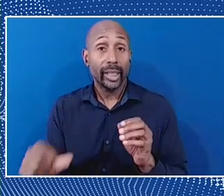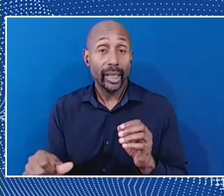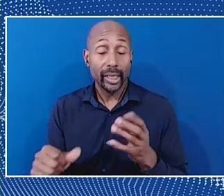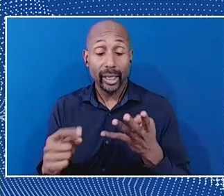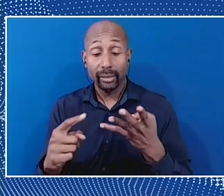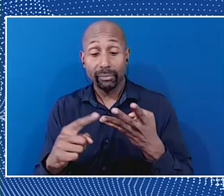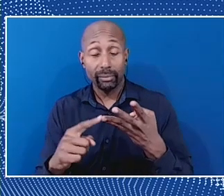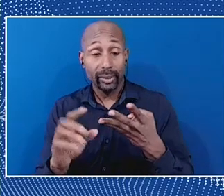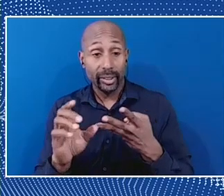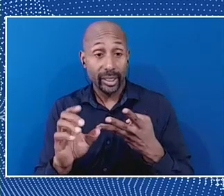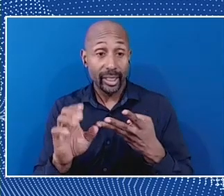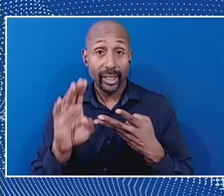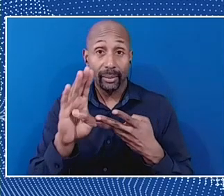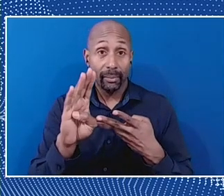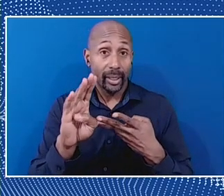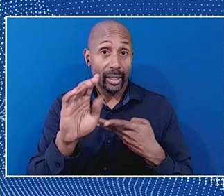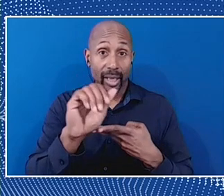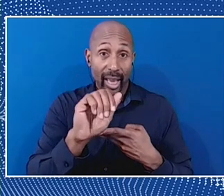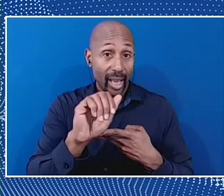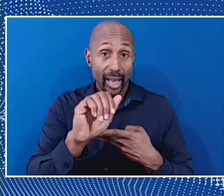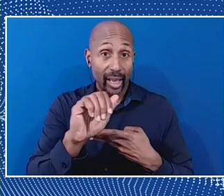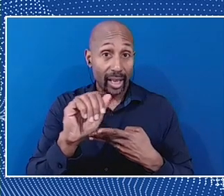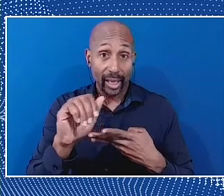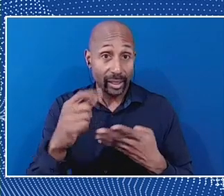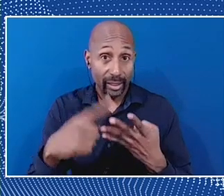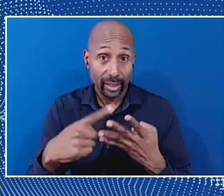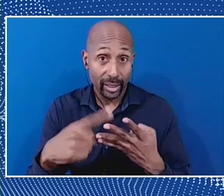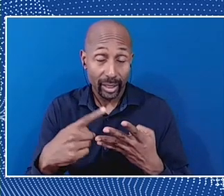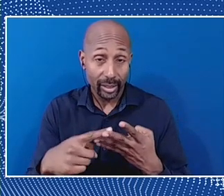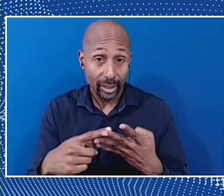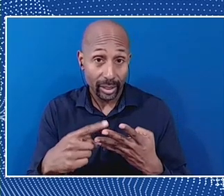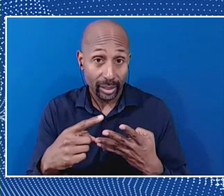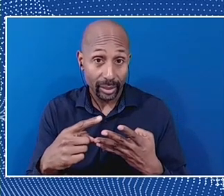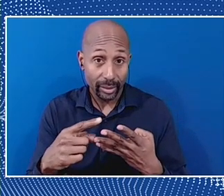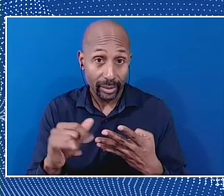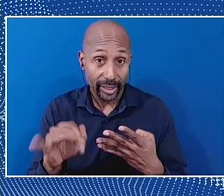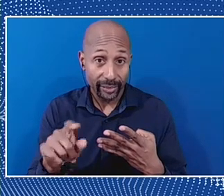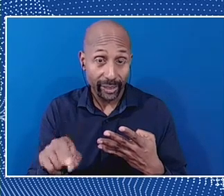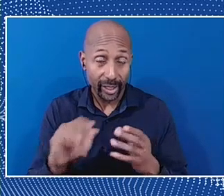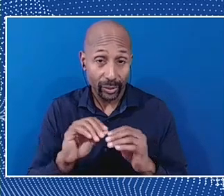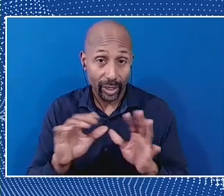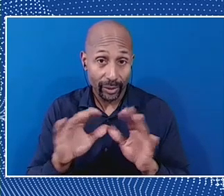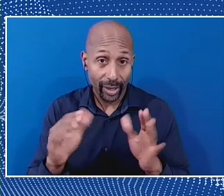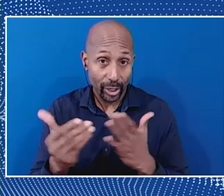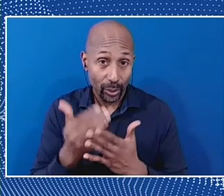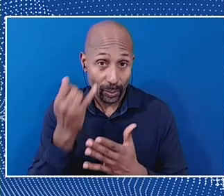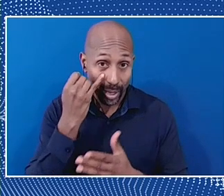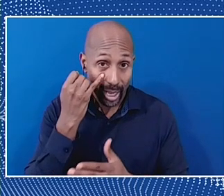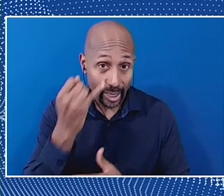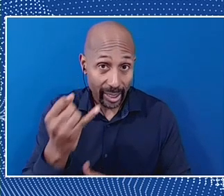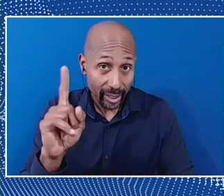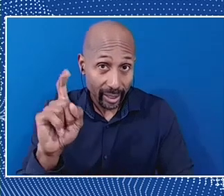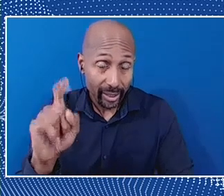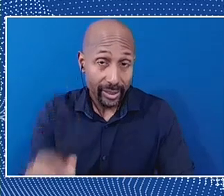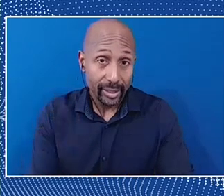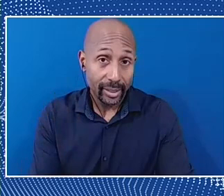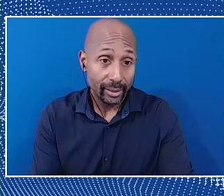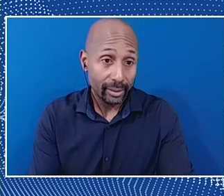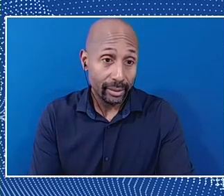or new ideas?